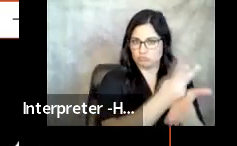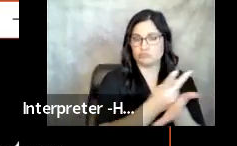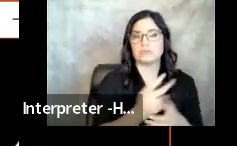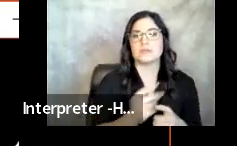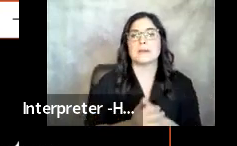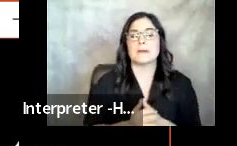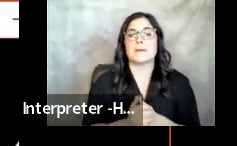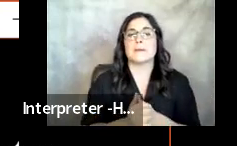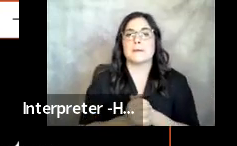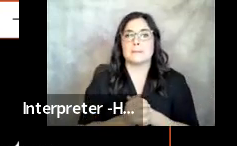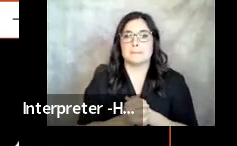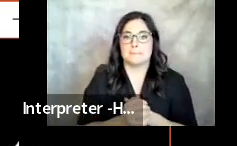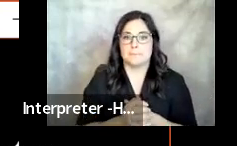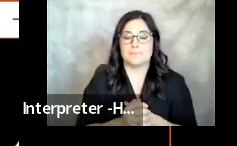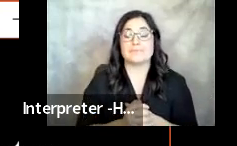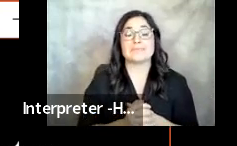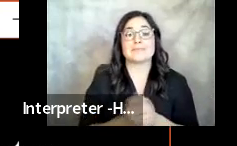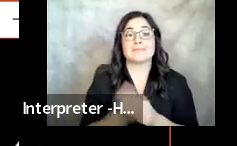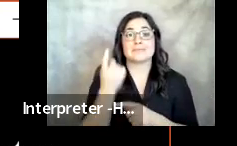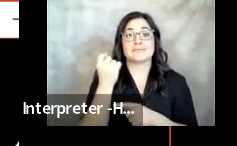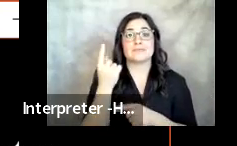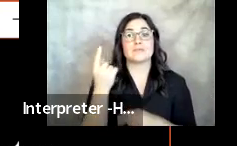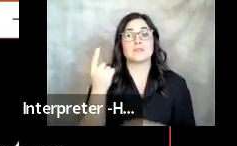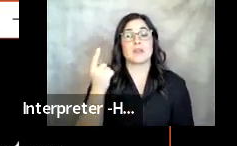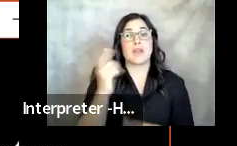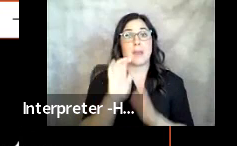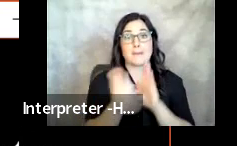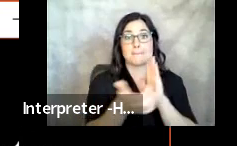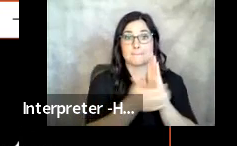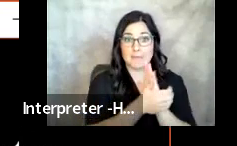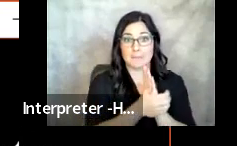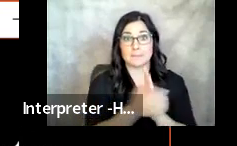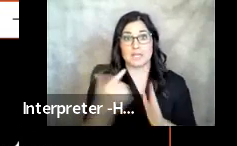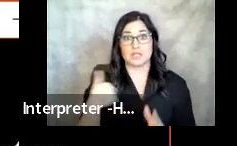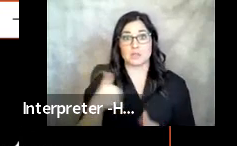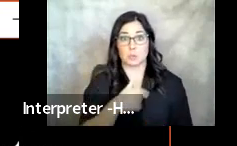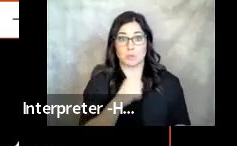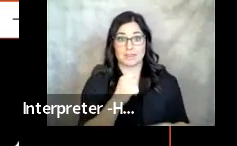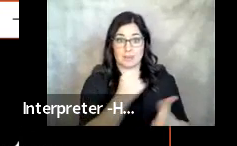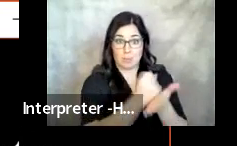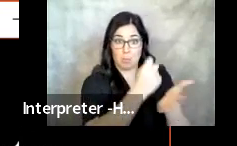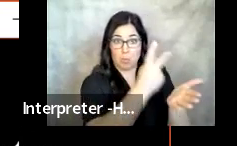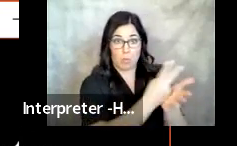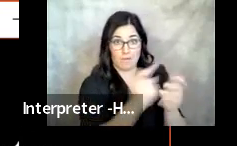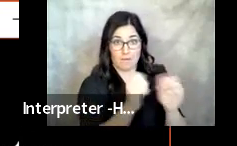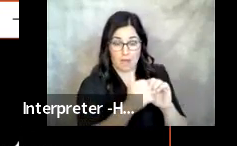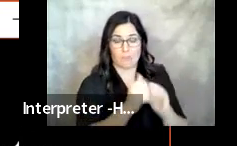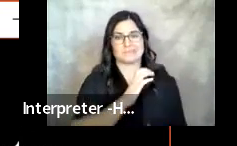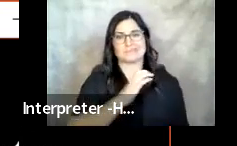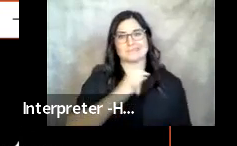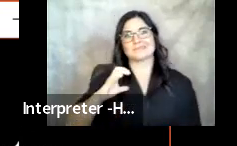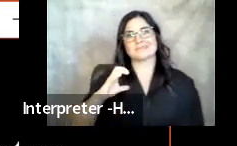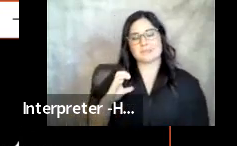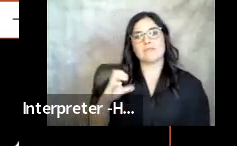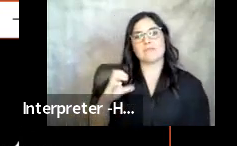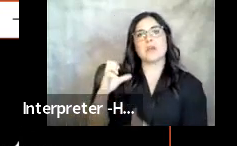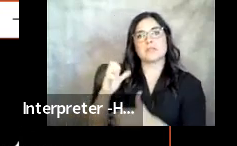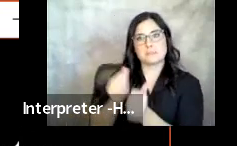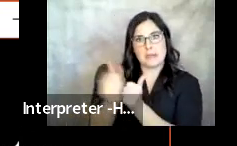if the way we ratify. Amendments to the Constitution is, Congress passes them. And then three. Quarters of the states have to.